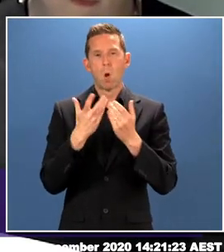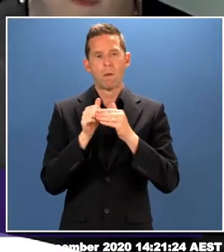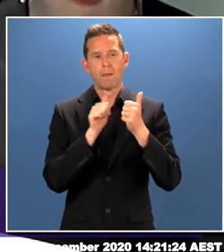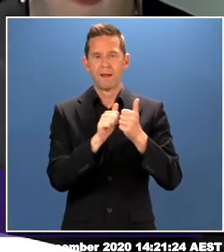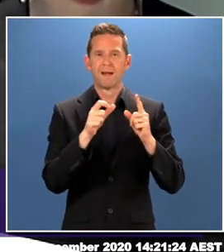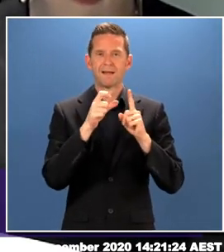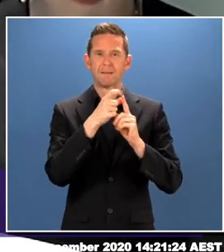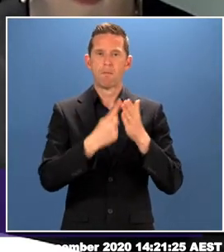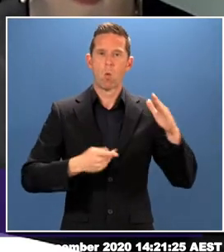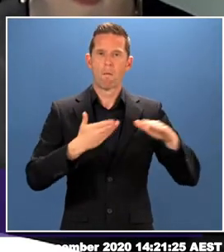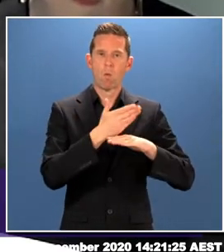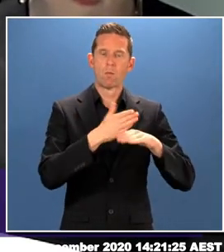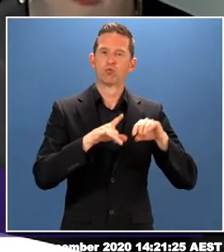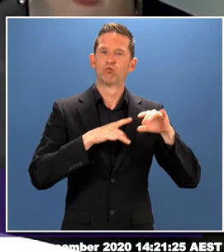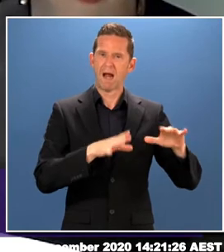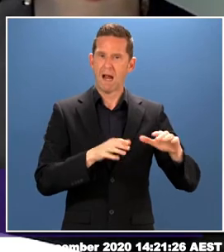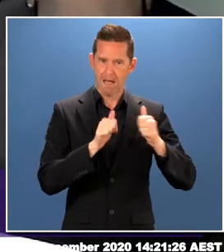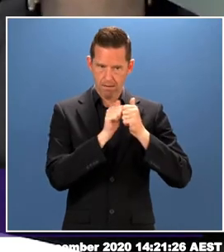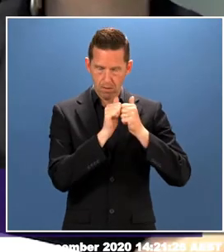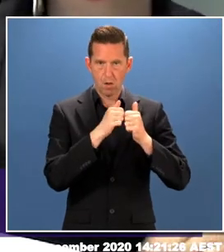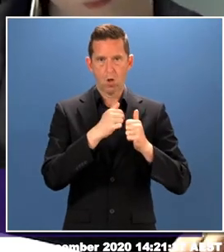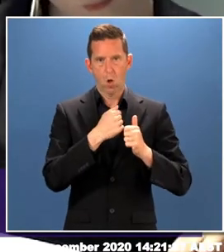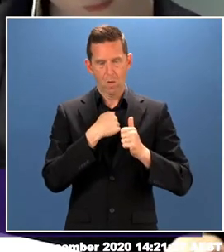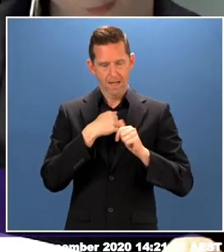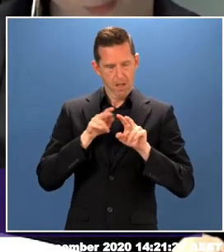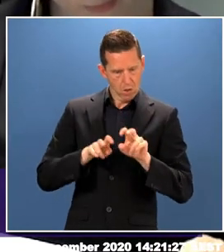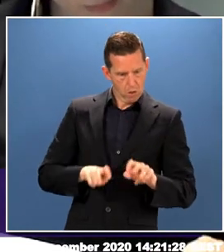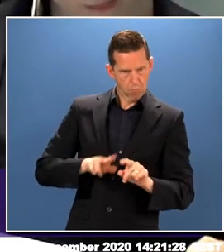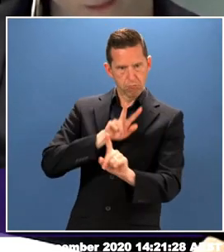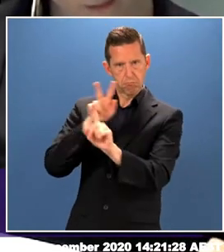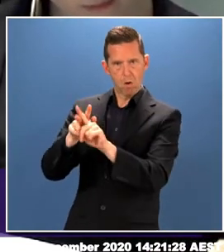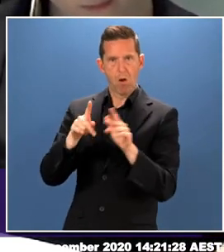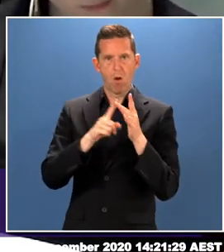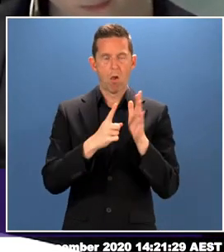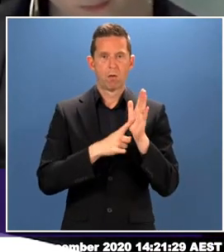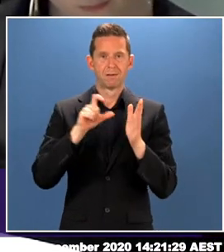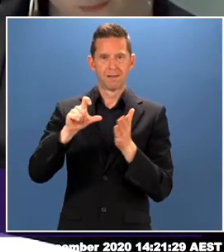Australia, and we applied for an ILC grant, and so it was an NDIS-funded